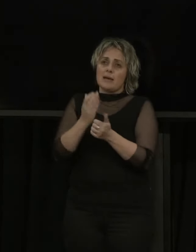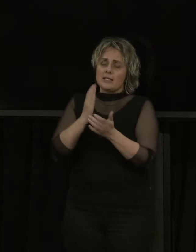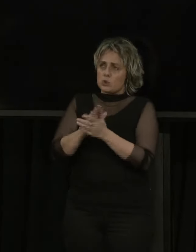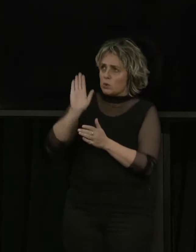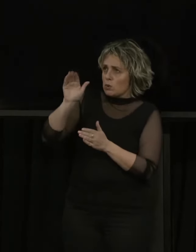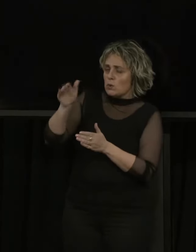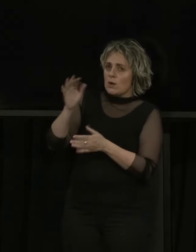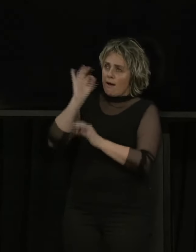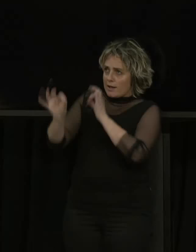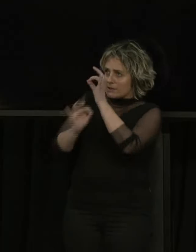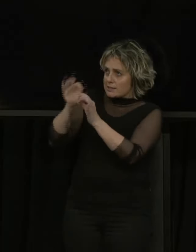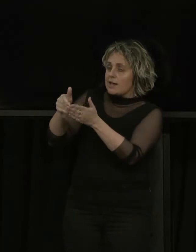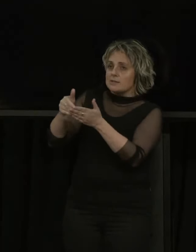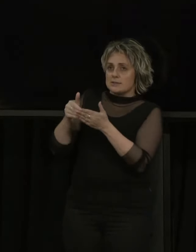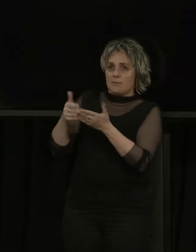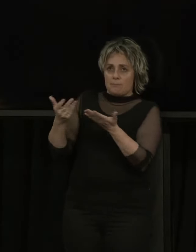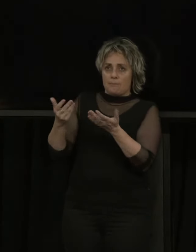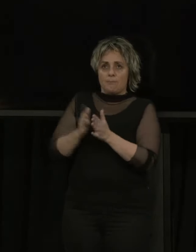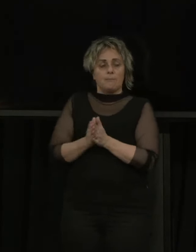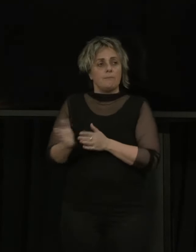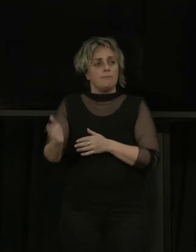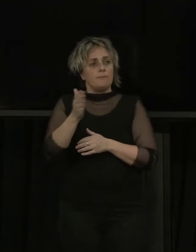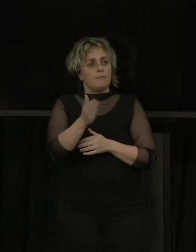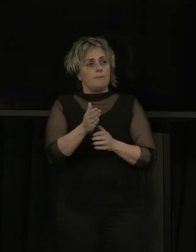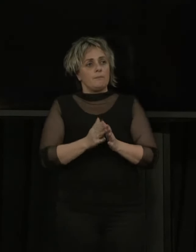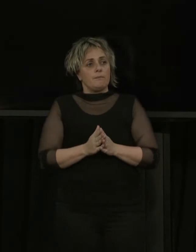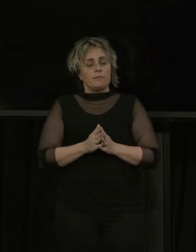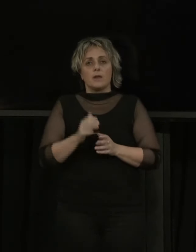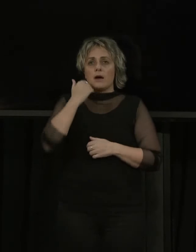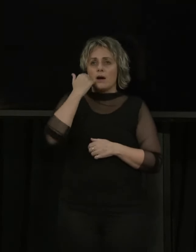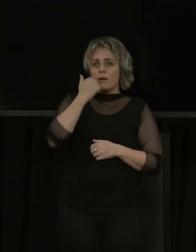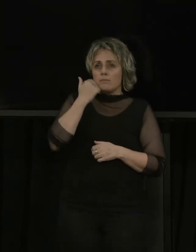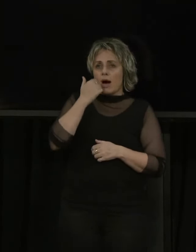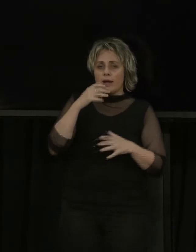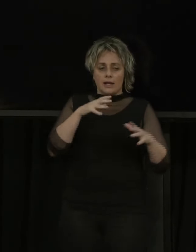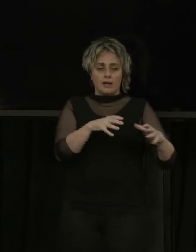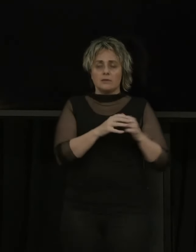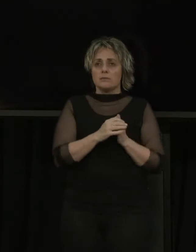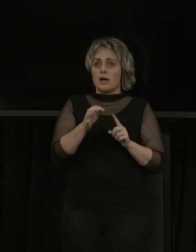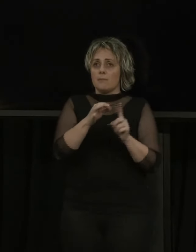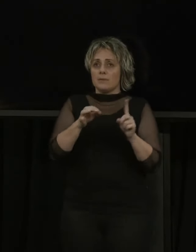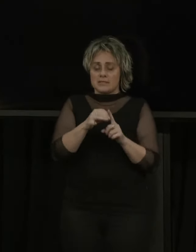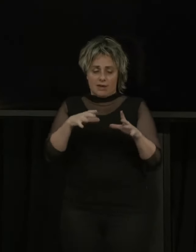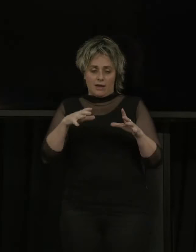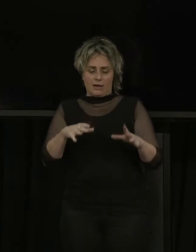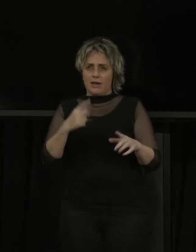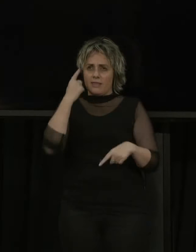next step in if they have concerns, get help to address